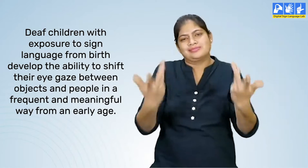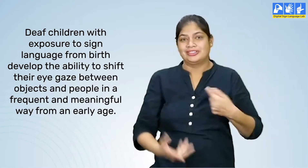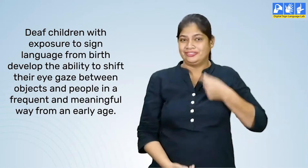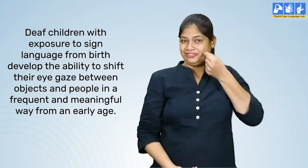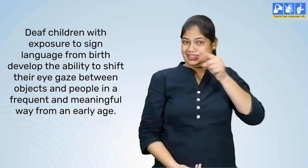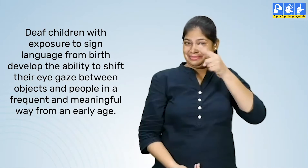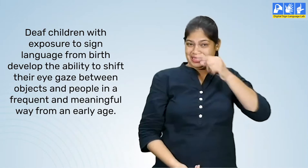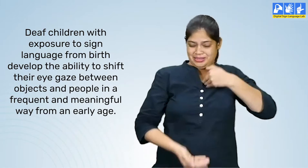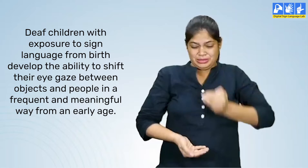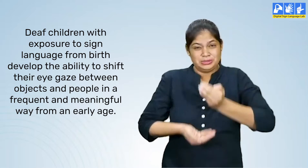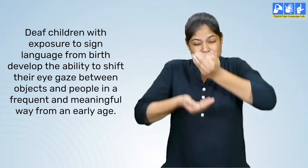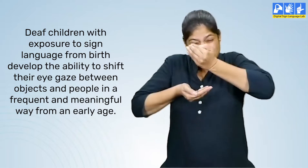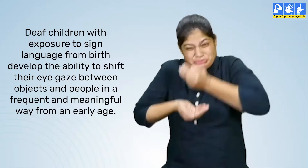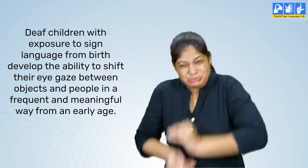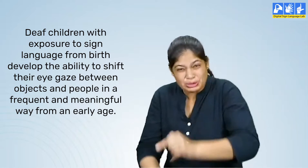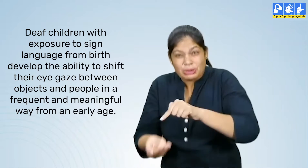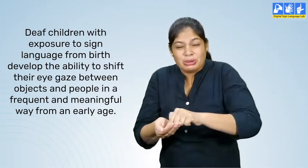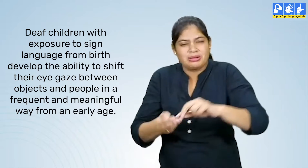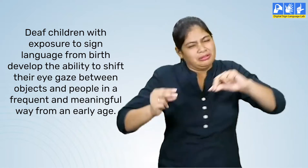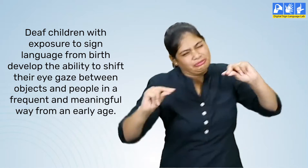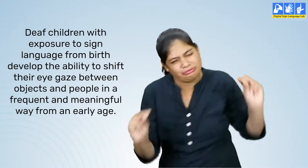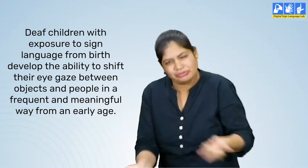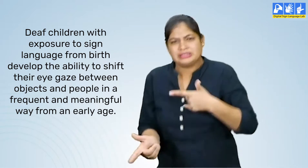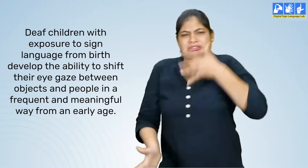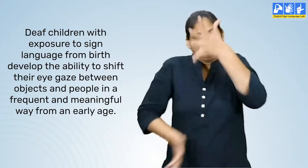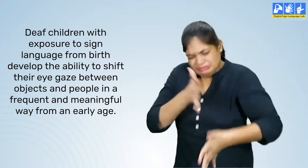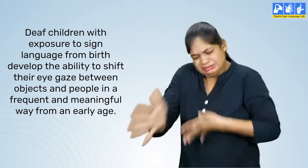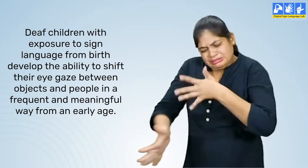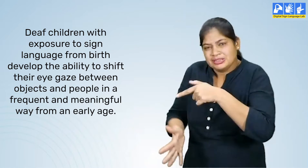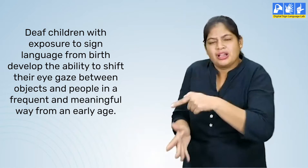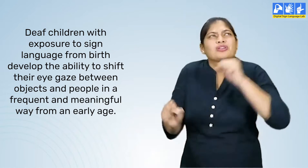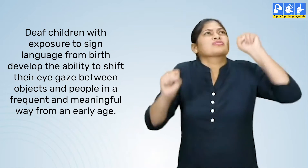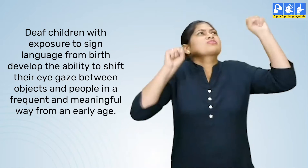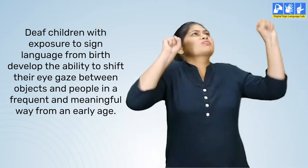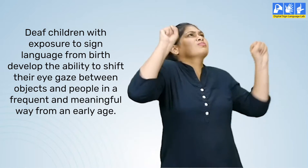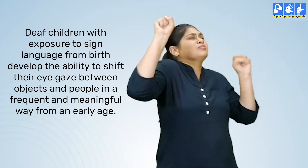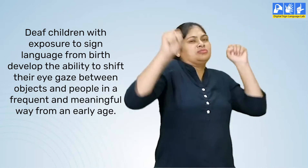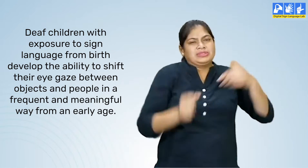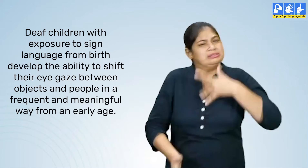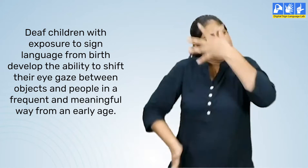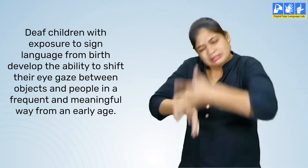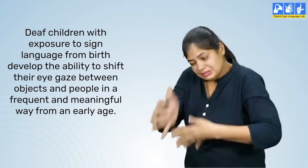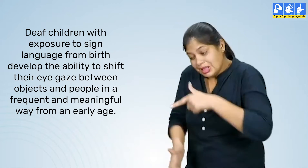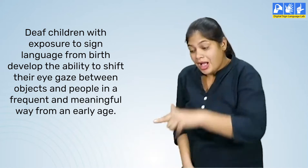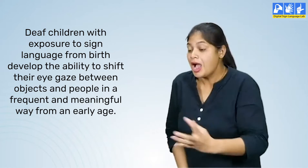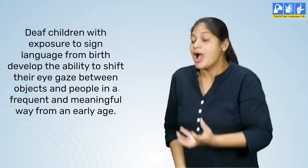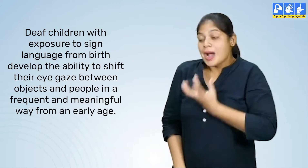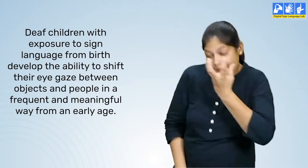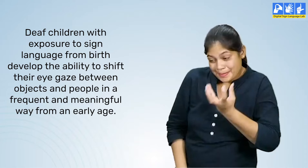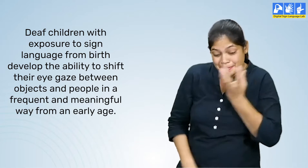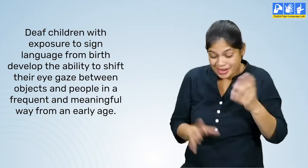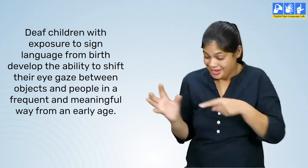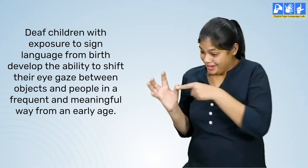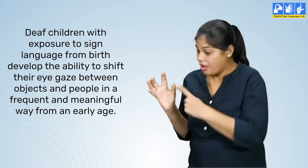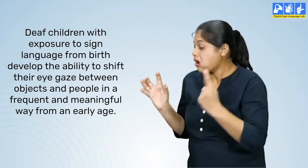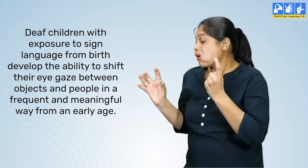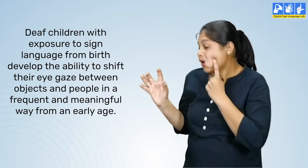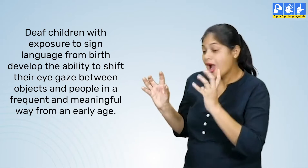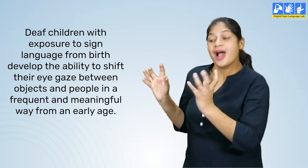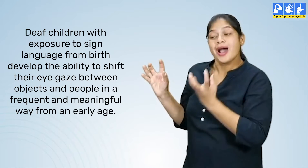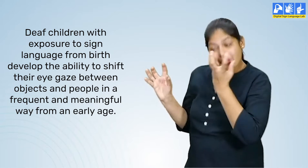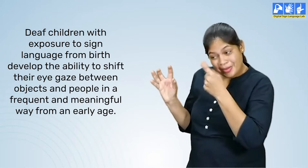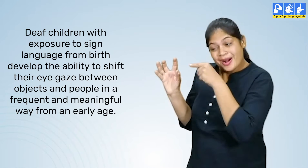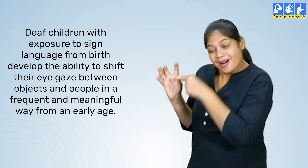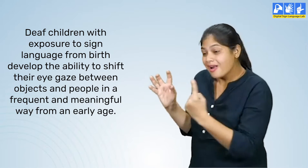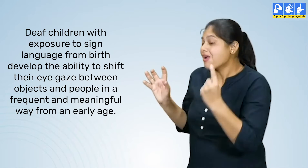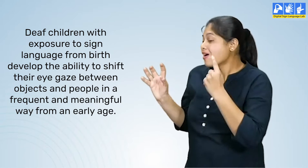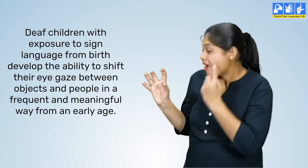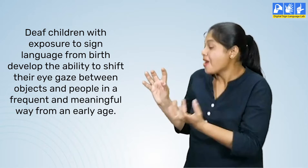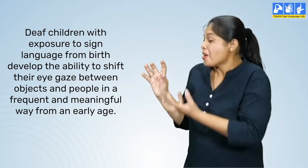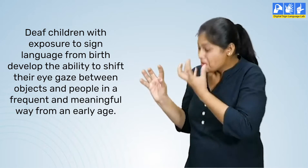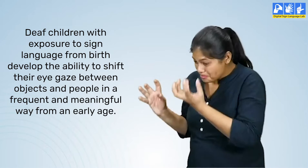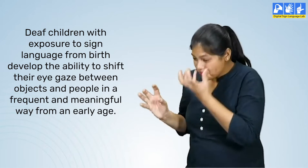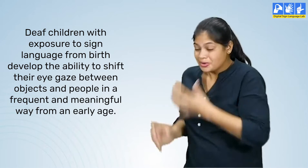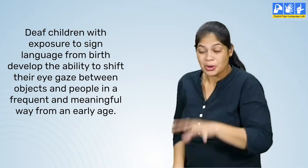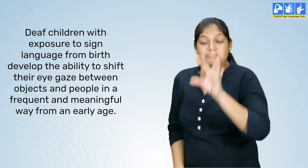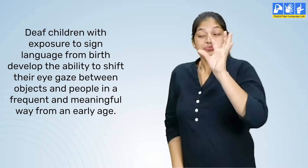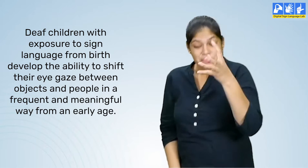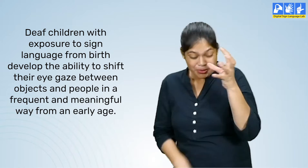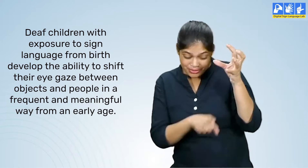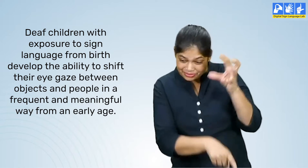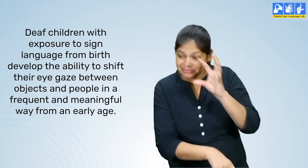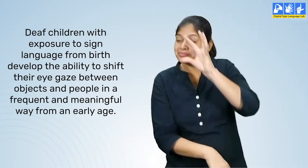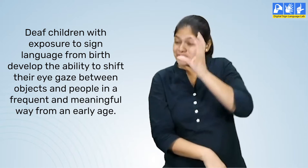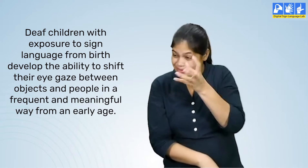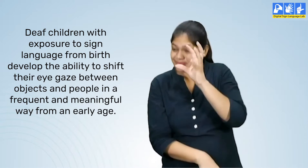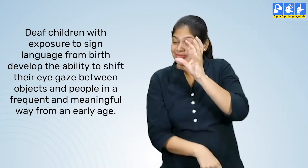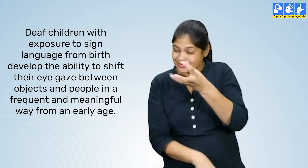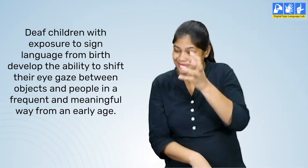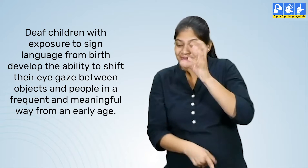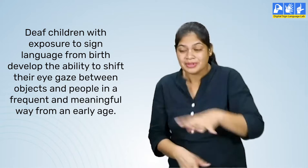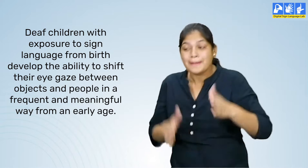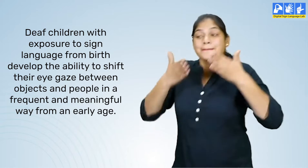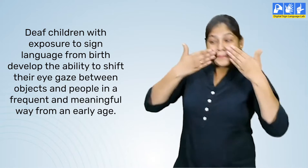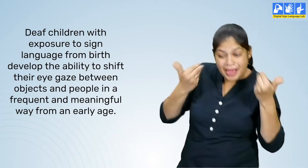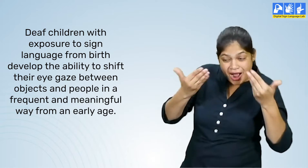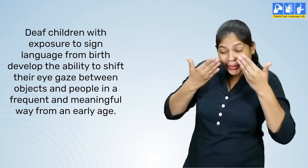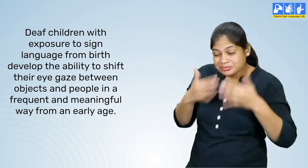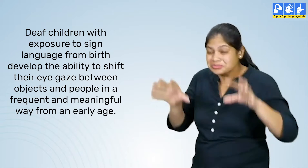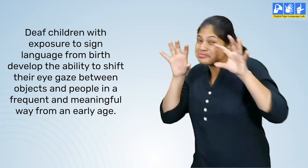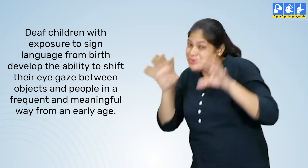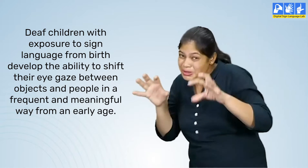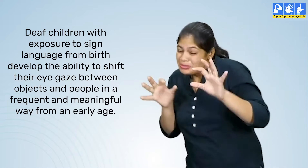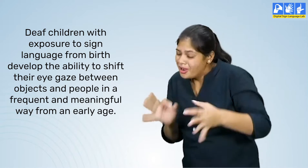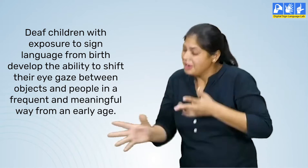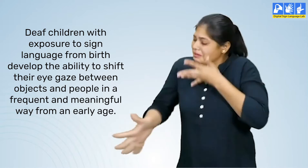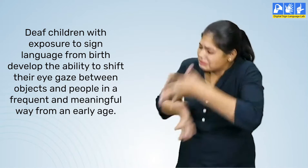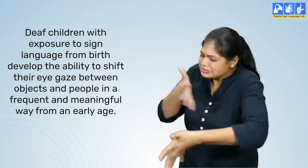For example, the parents of deaf child started to give him signs of objects as soon as he was born.